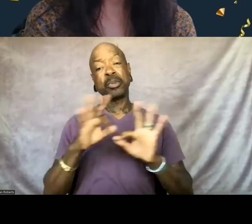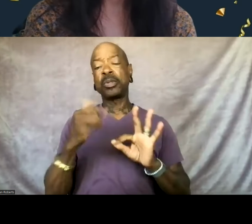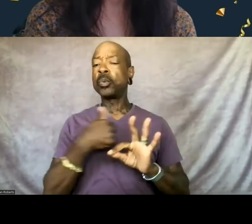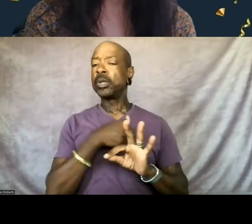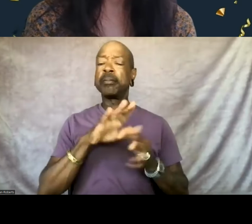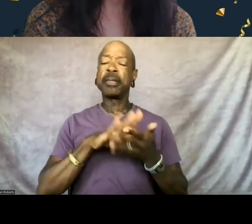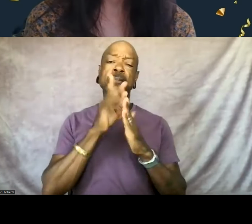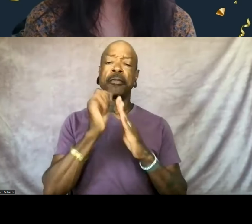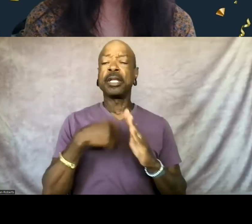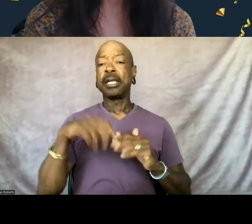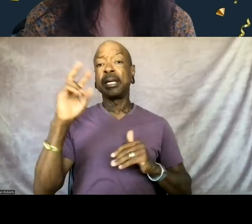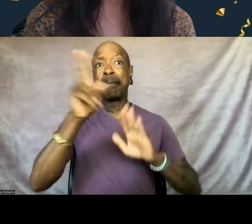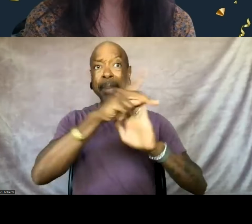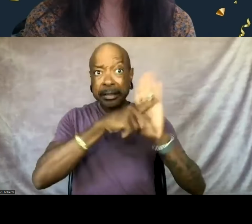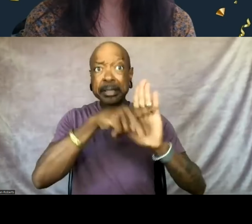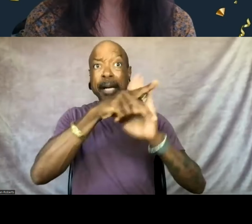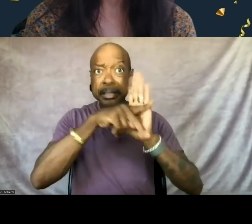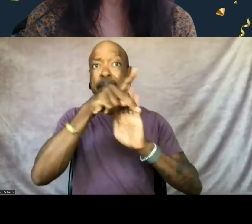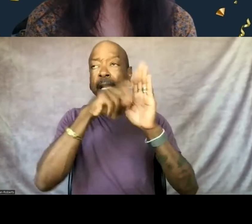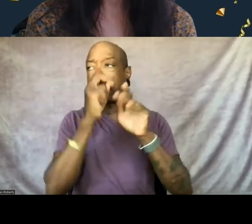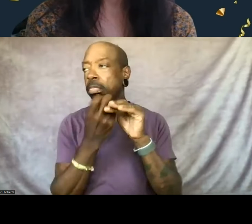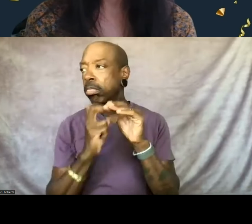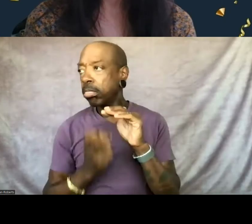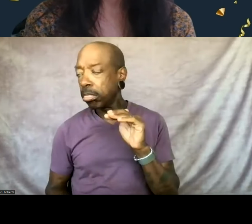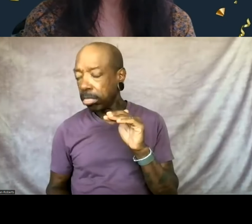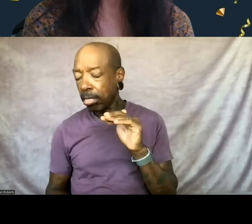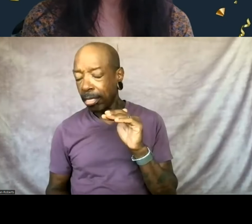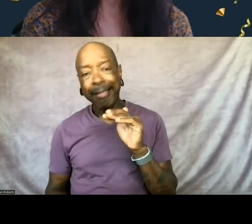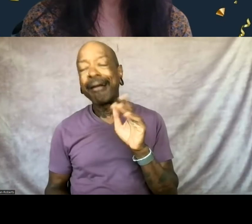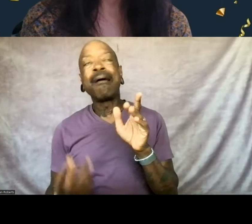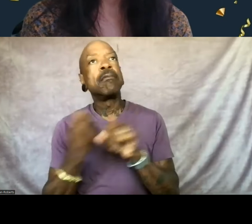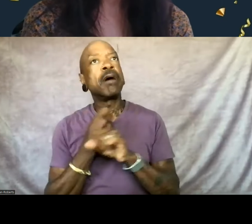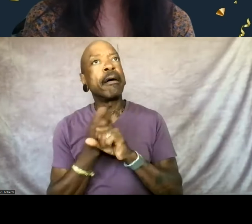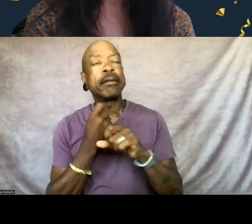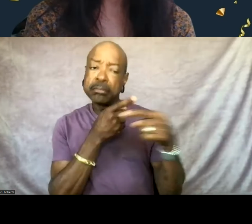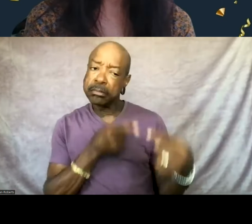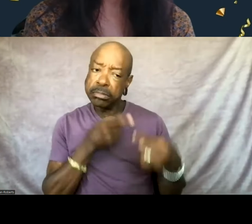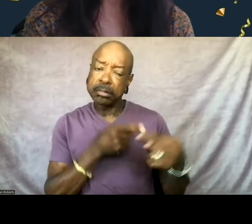They have worked hard over the years talking about the asset